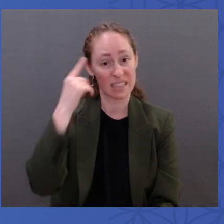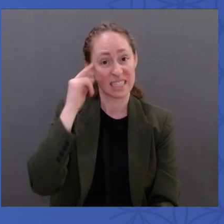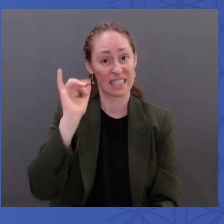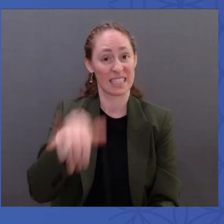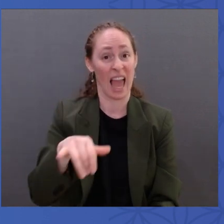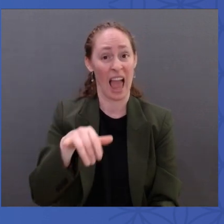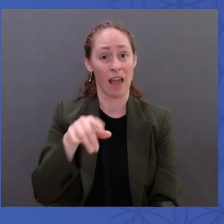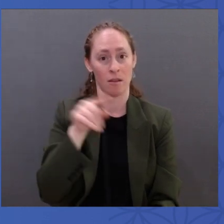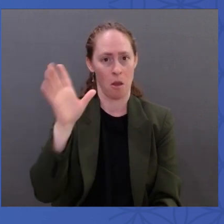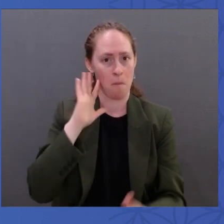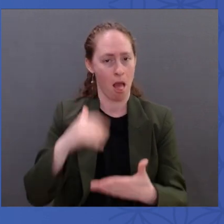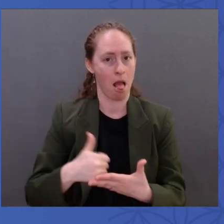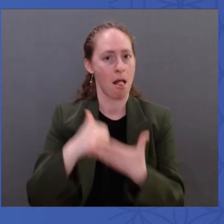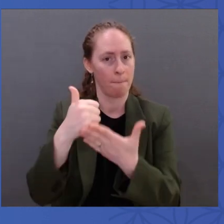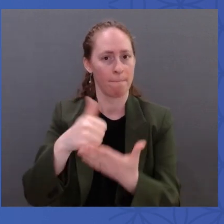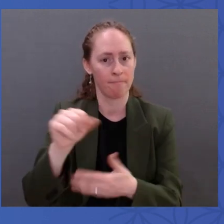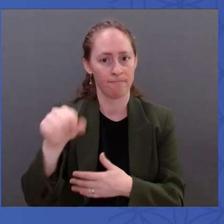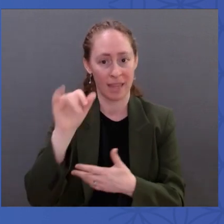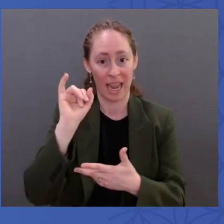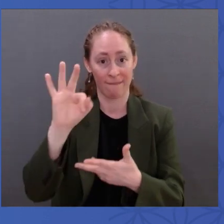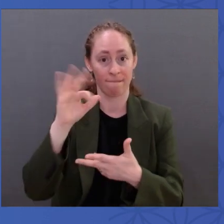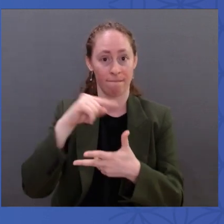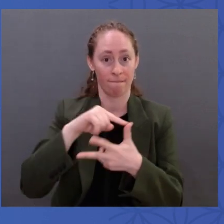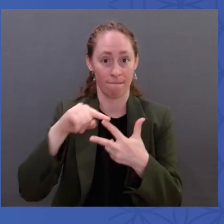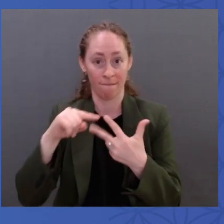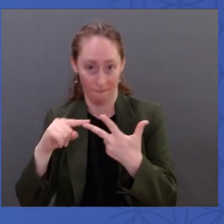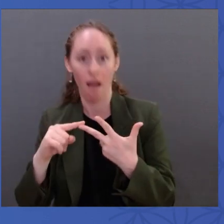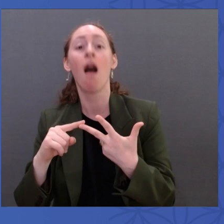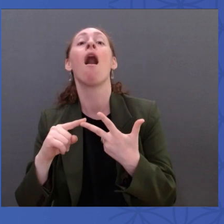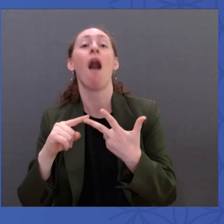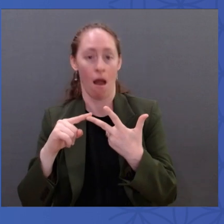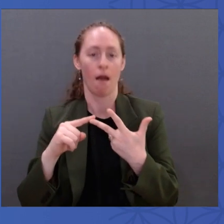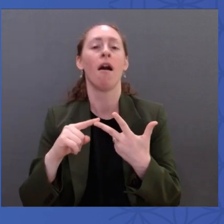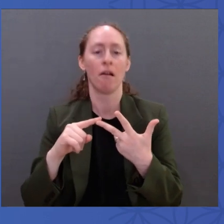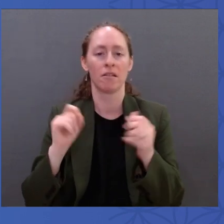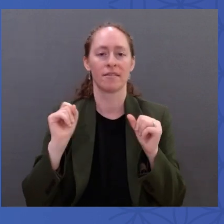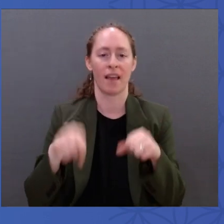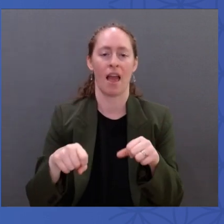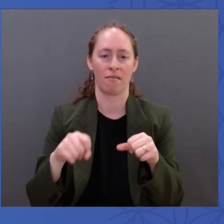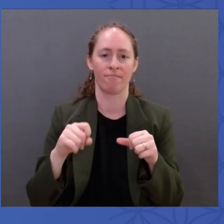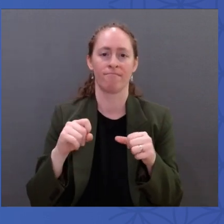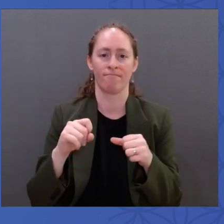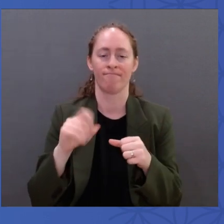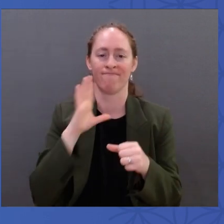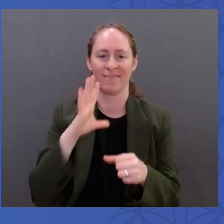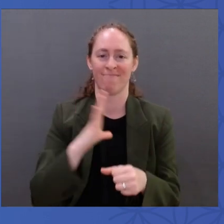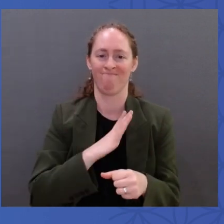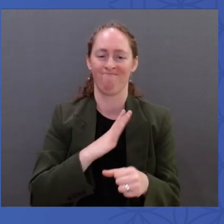and will encourage development, peace and prosperity